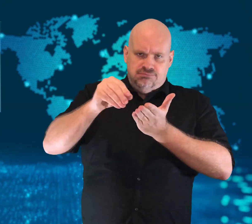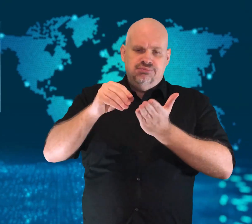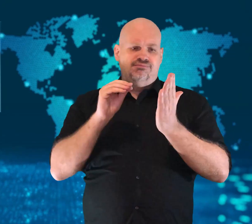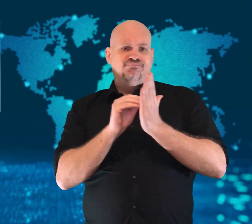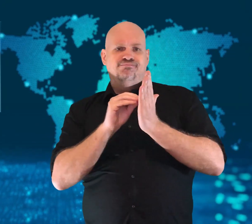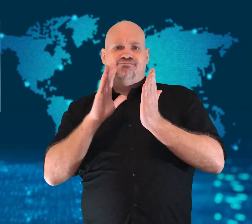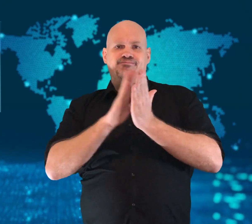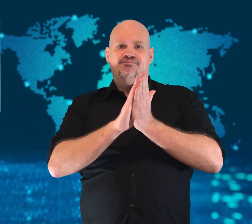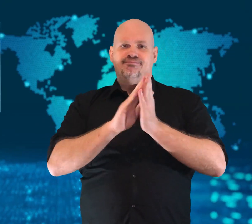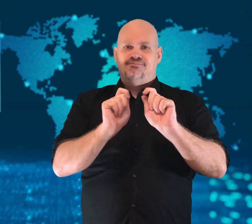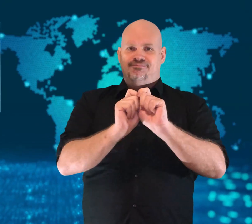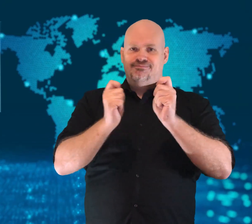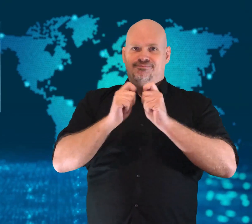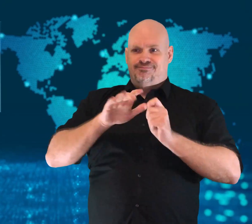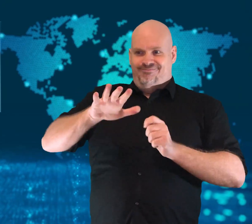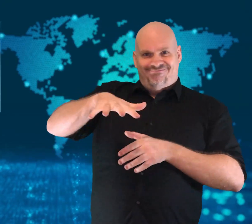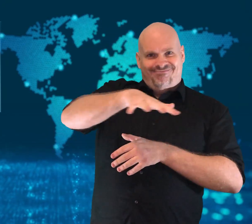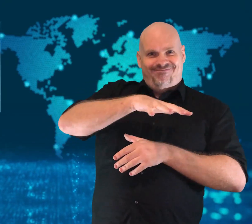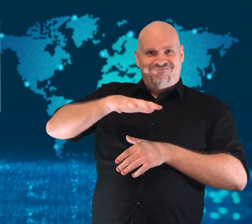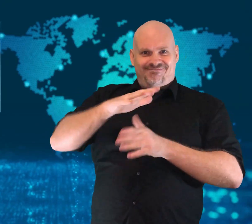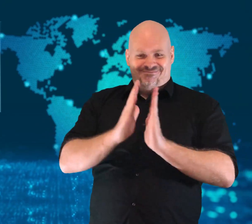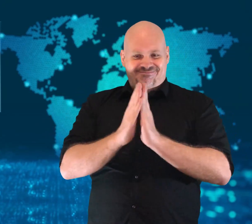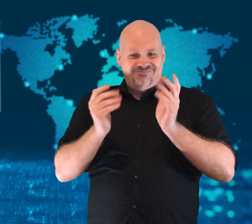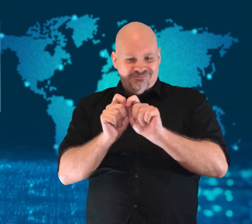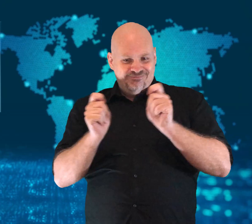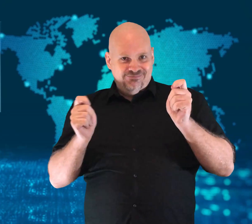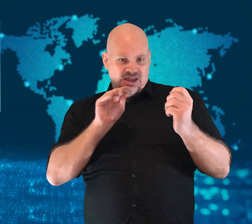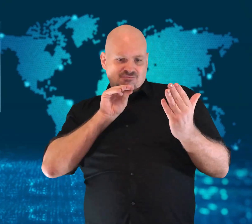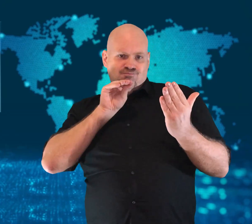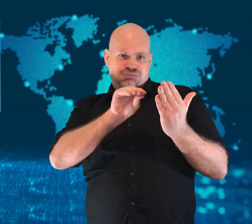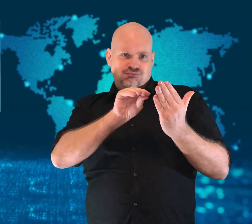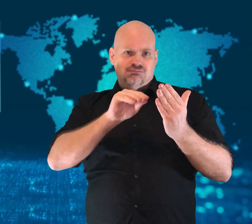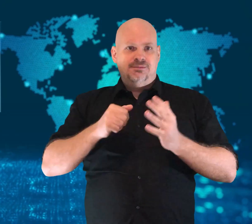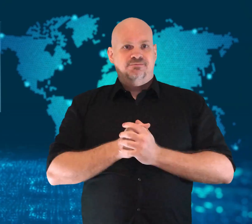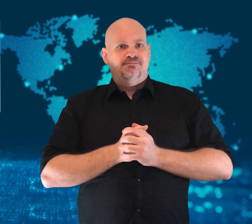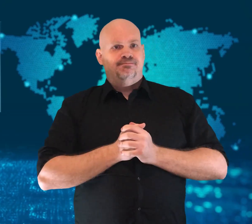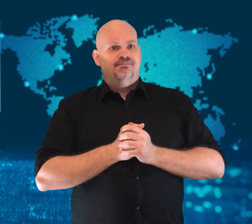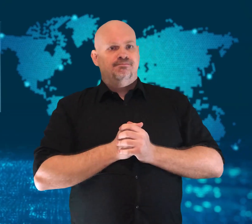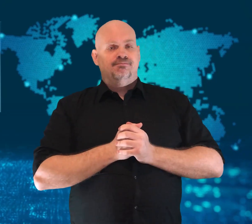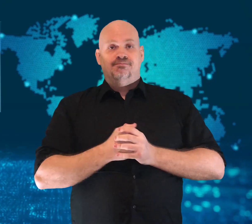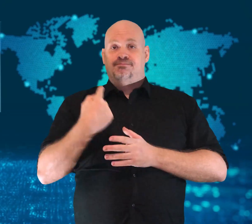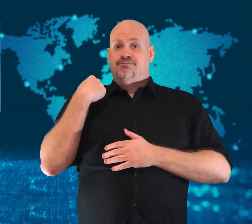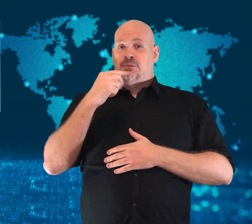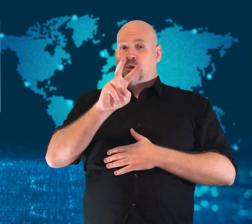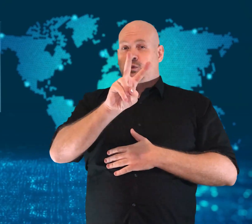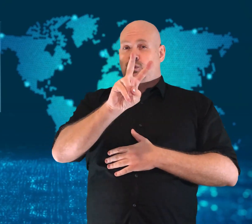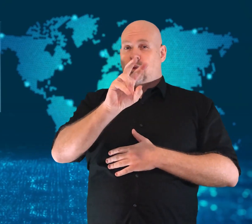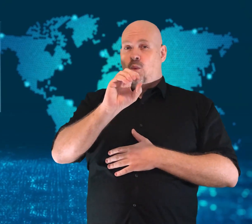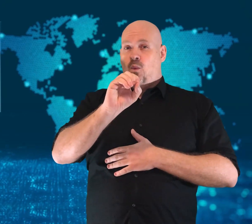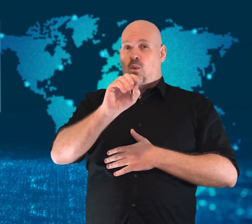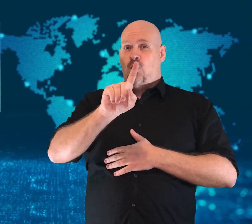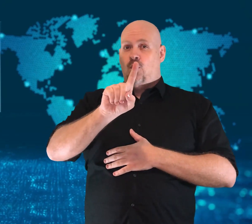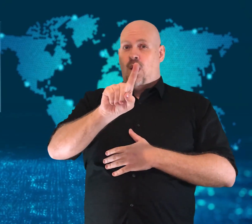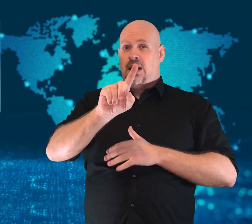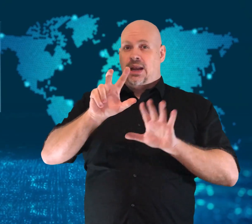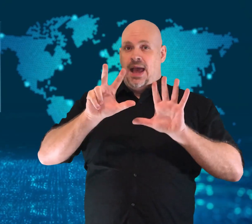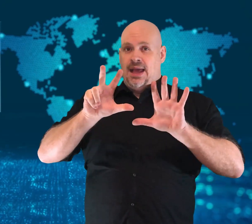In 2018, Saudi Arabia passed an Anti-Harassment Law,